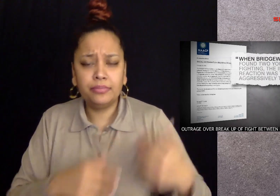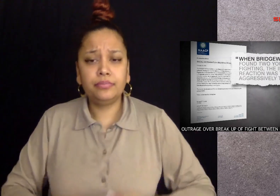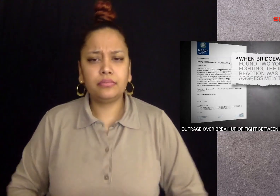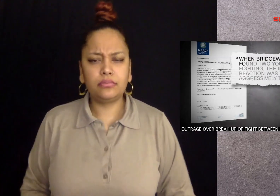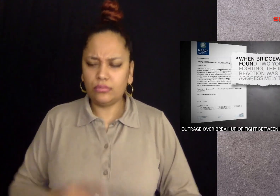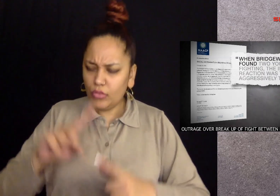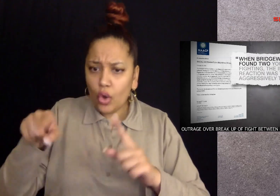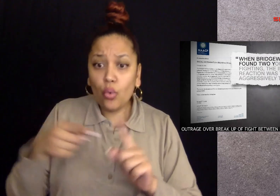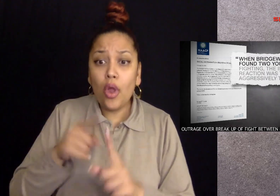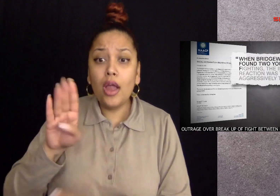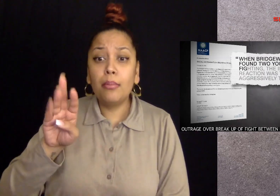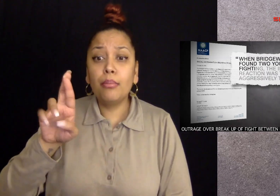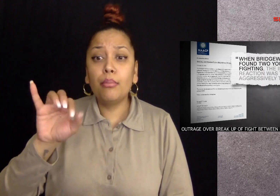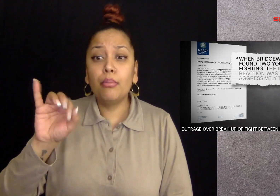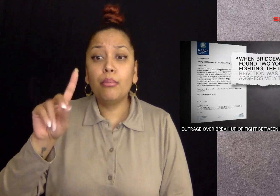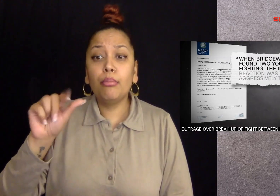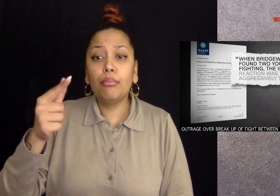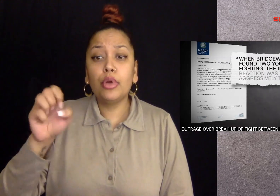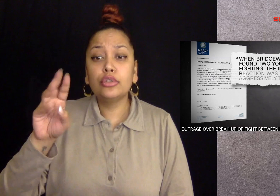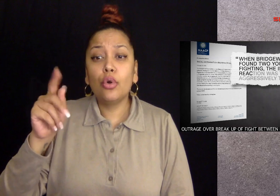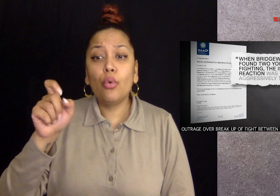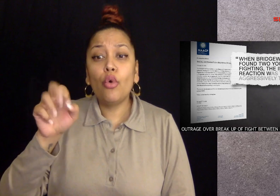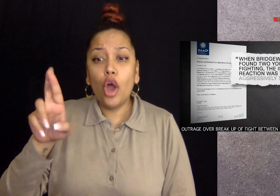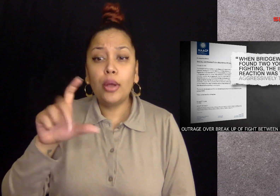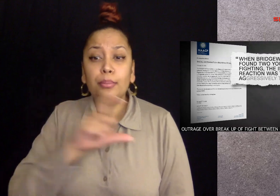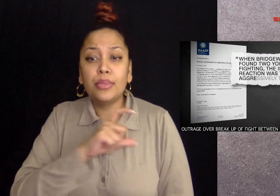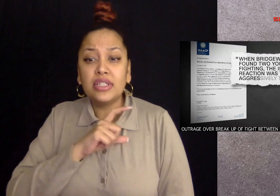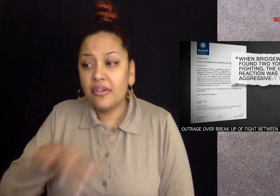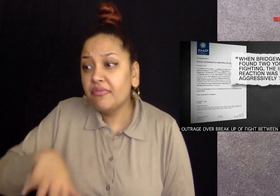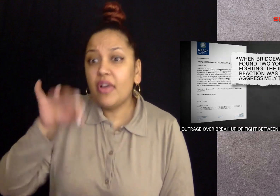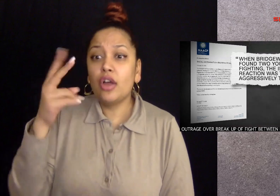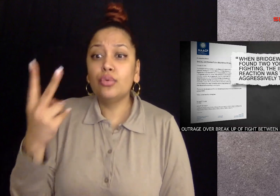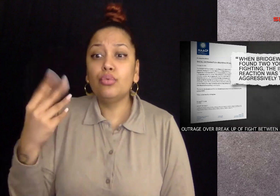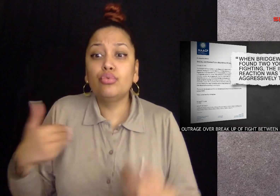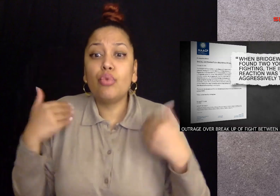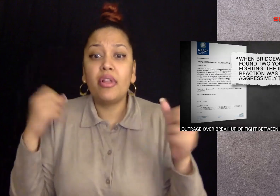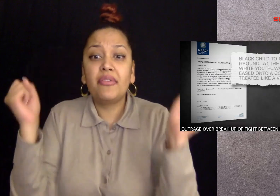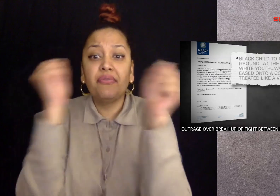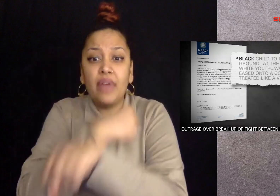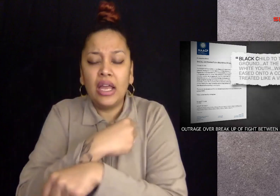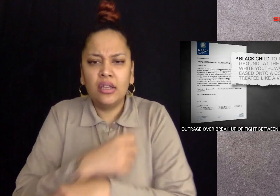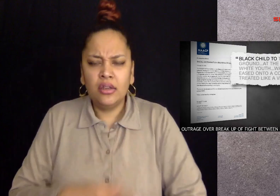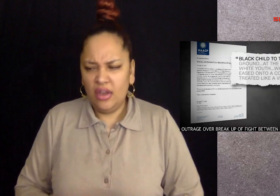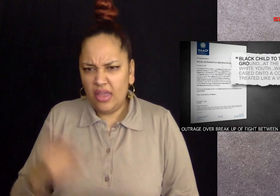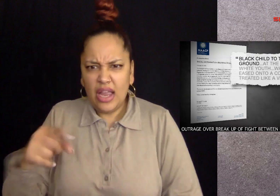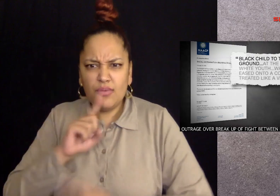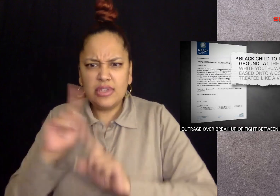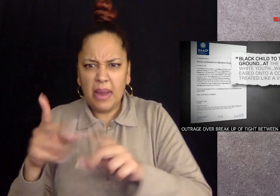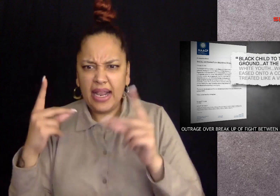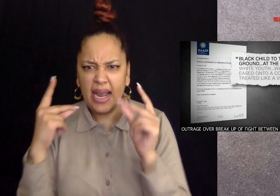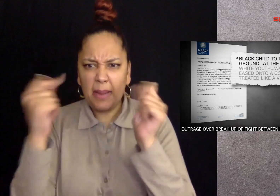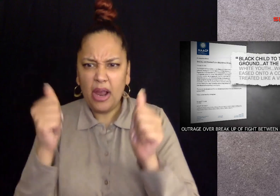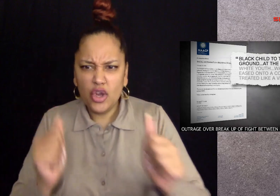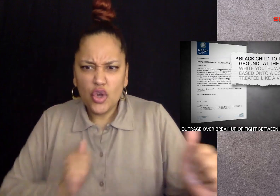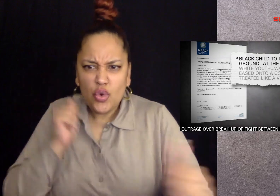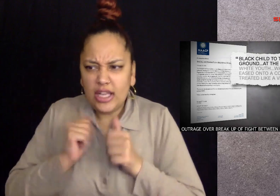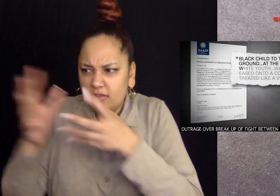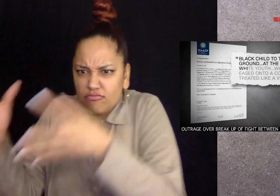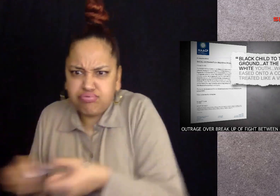and accountability when Bridgewater police found two youths fighting the immediate reaction